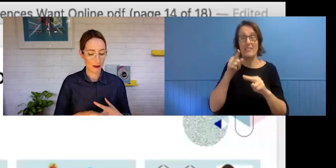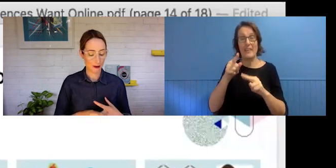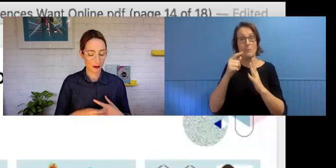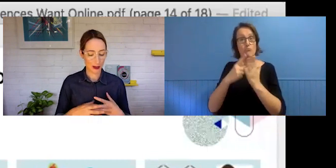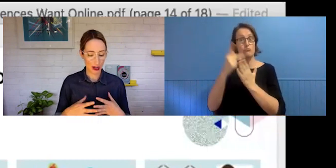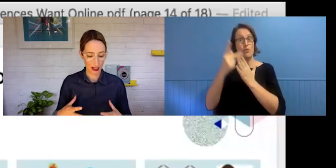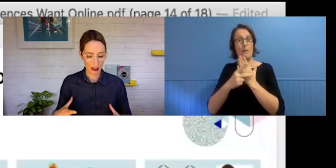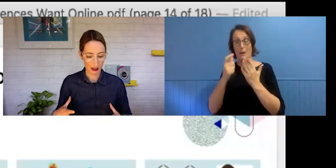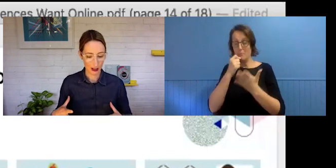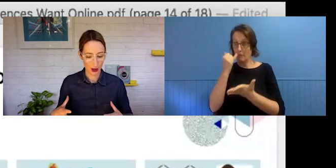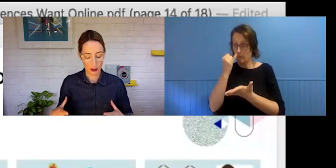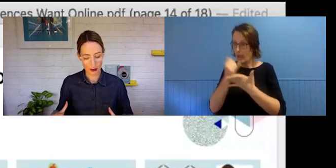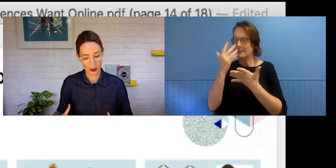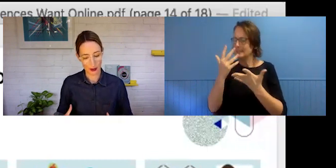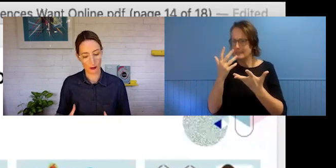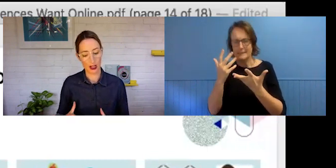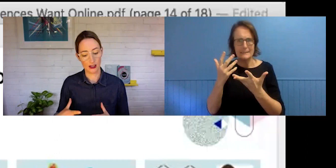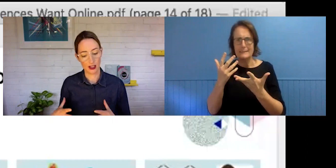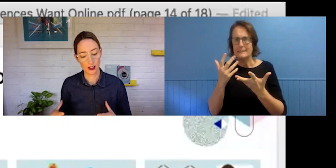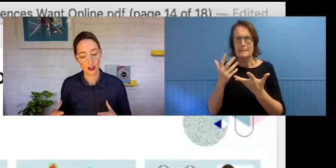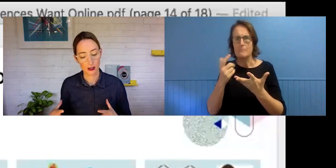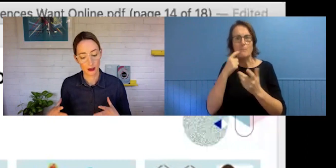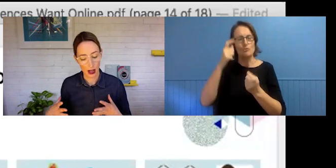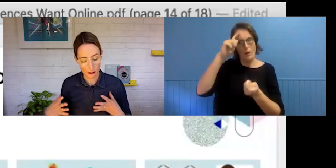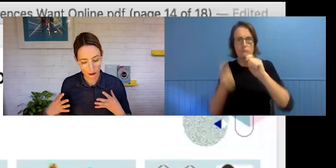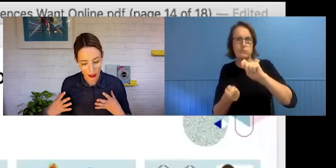rather than spending months and limited funds, pouring them all into